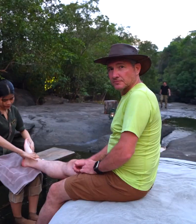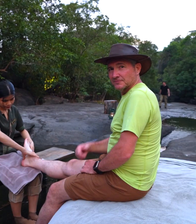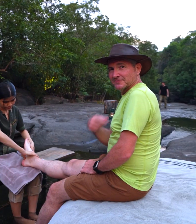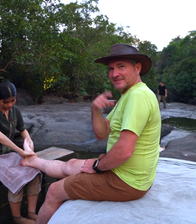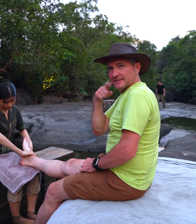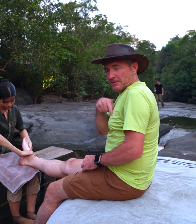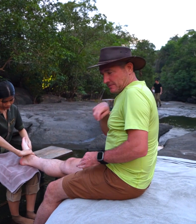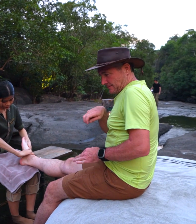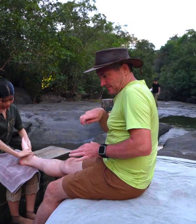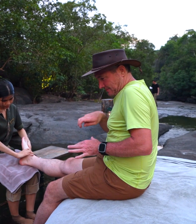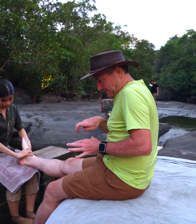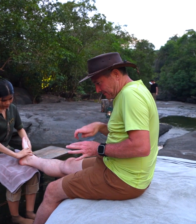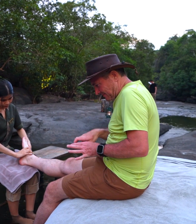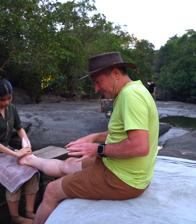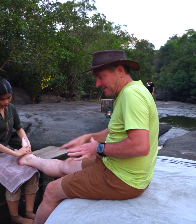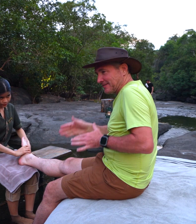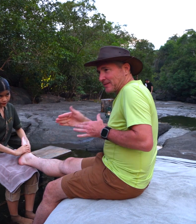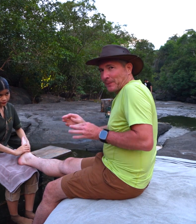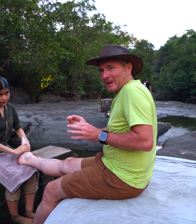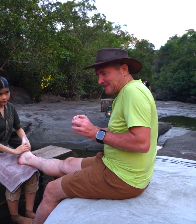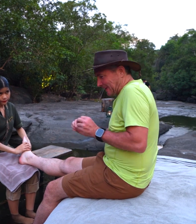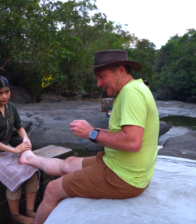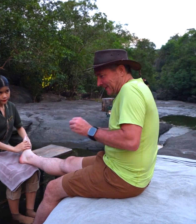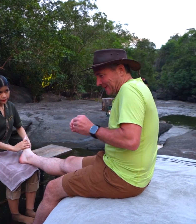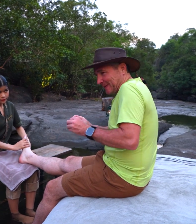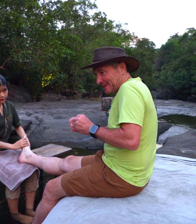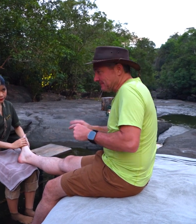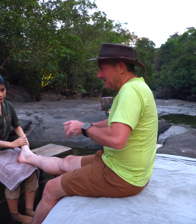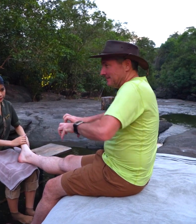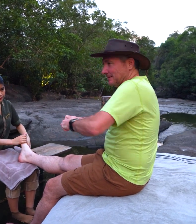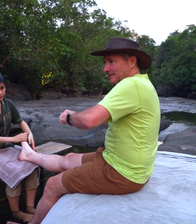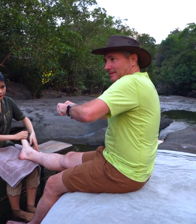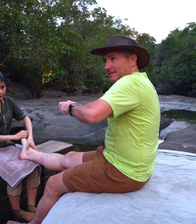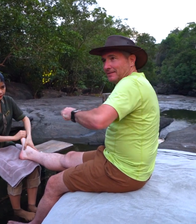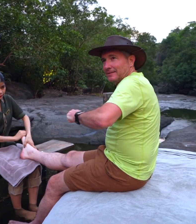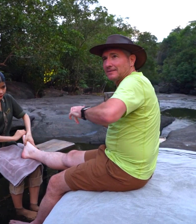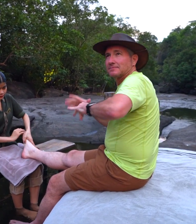I’ve settled here to soak my feet and get a massage as the sun sets.